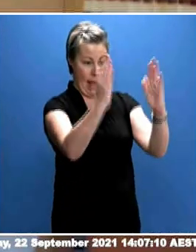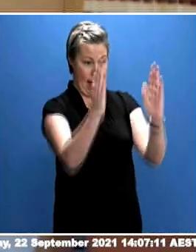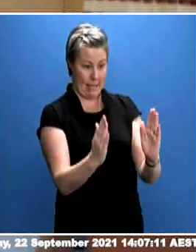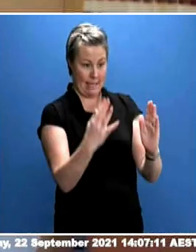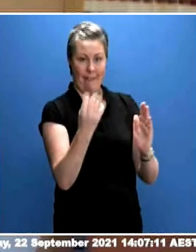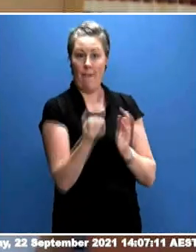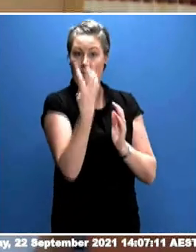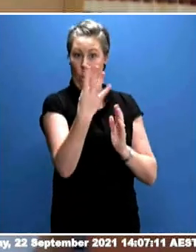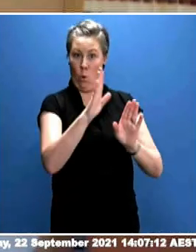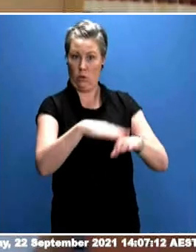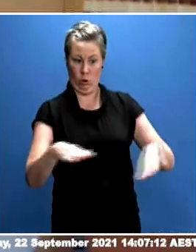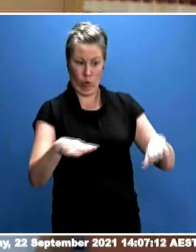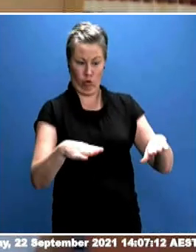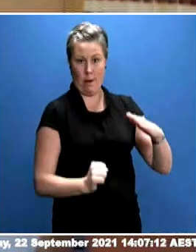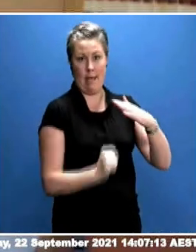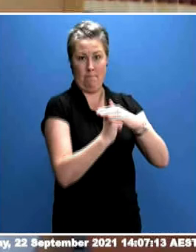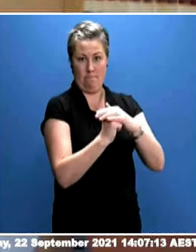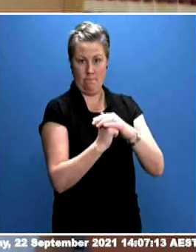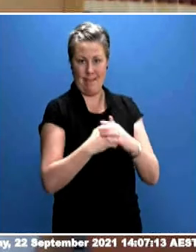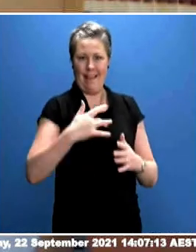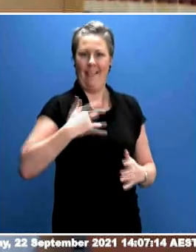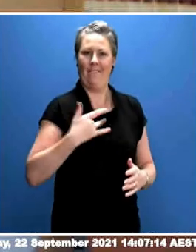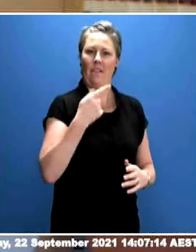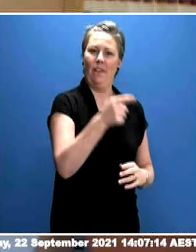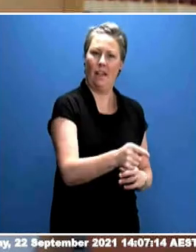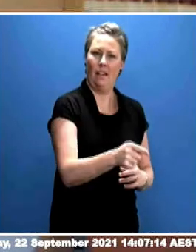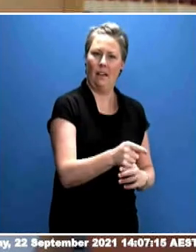The determination is often based on the need.